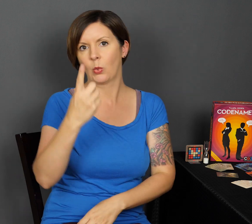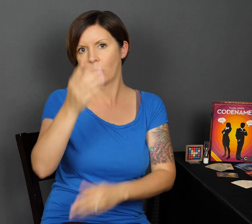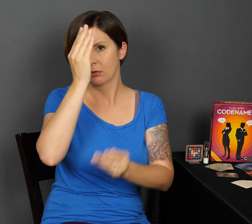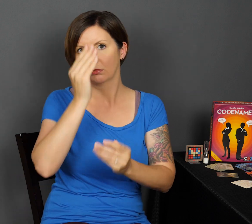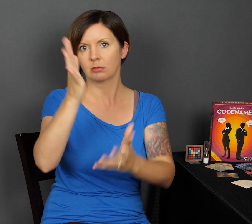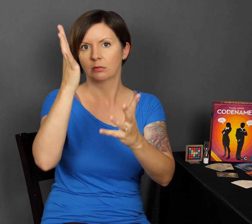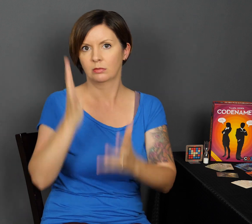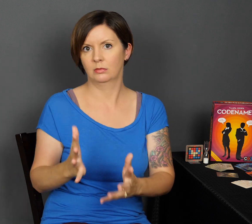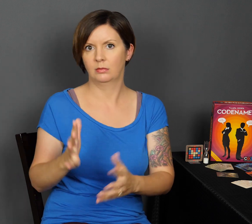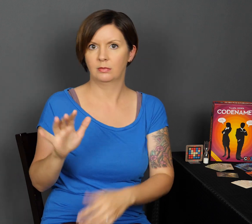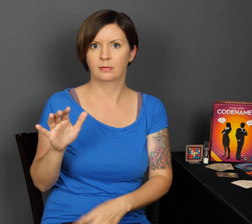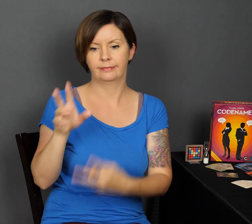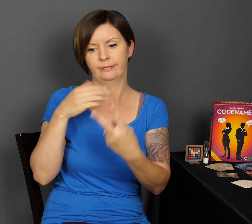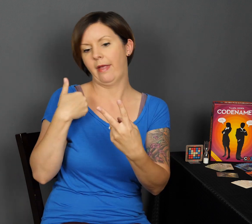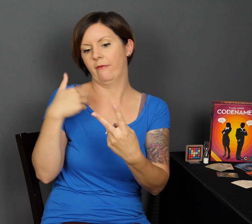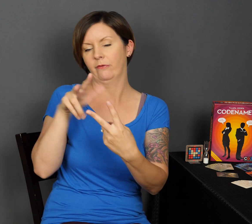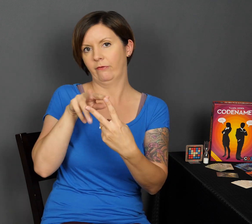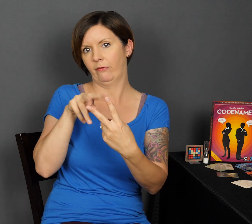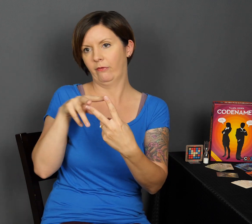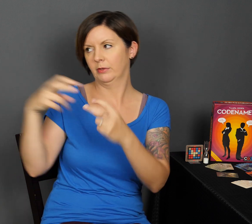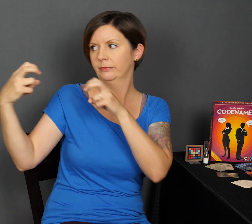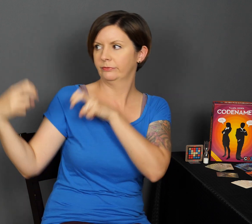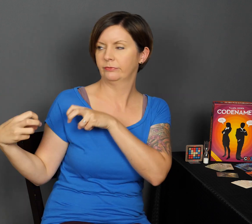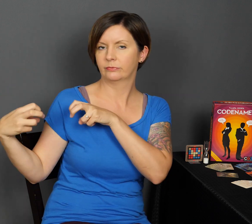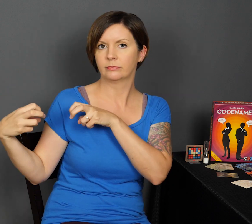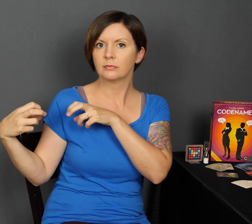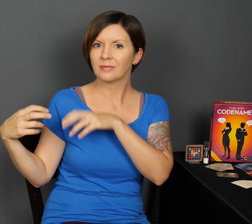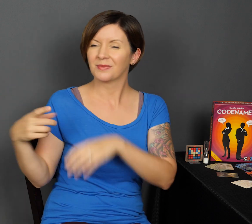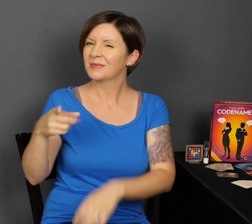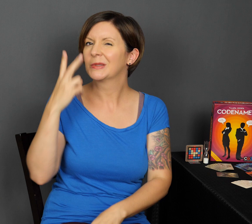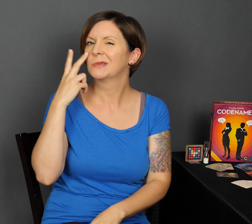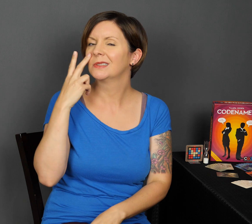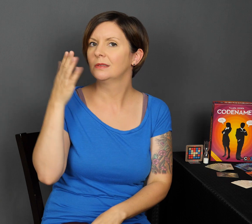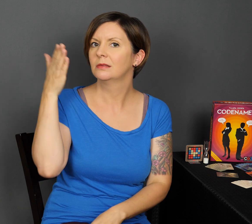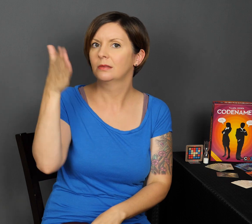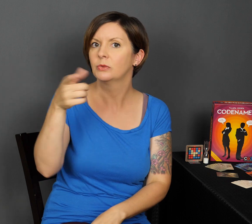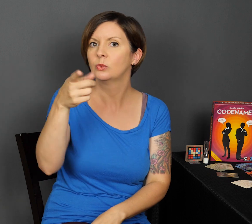where there's one Spymaster and they have a partner... so you'll see how that works